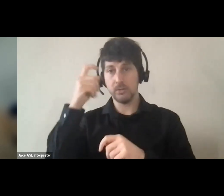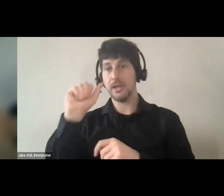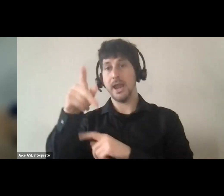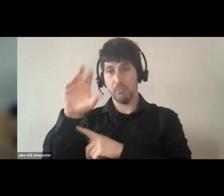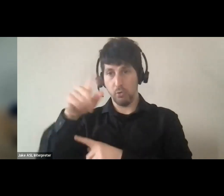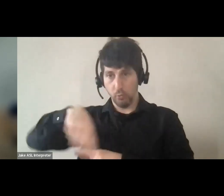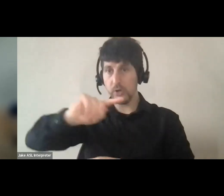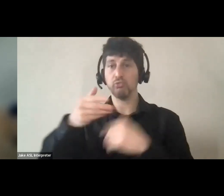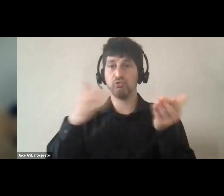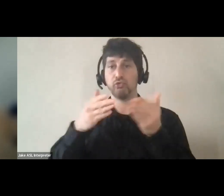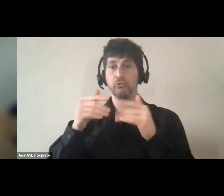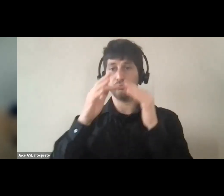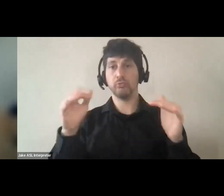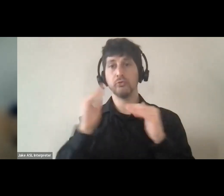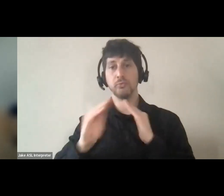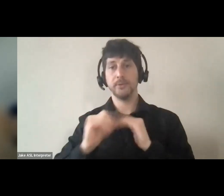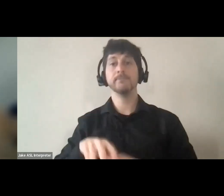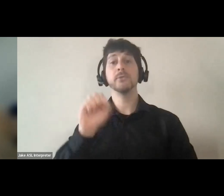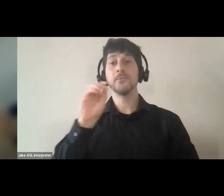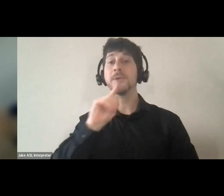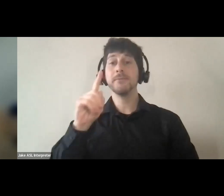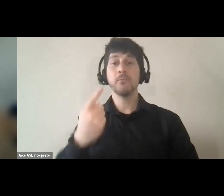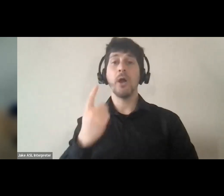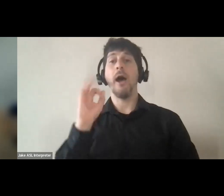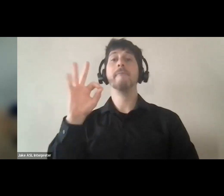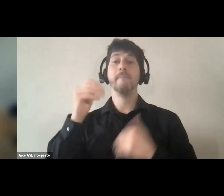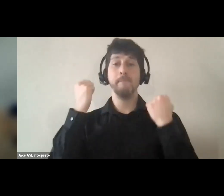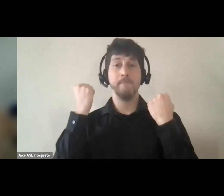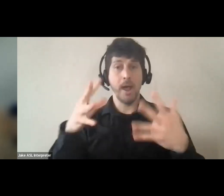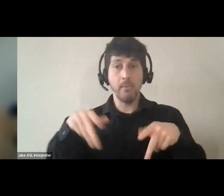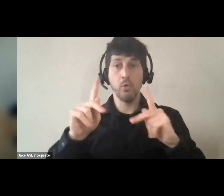We have conducted a survey a while back and understood the that diversity, we just had numbers to put to kind of what we already imagined was the case within independent living, that our centers are not as diverse as we would like them to be.